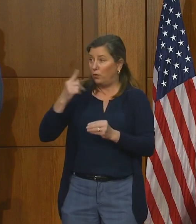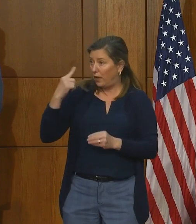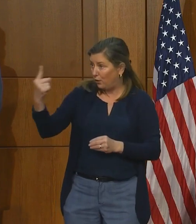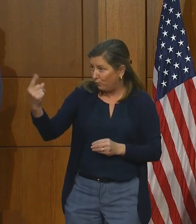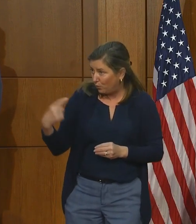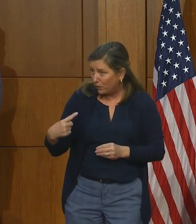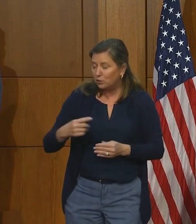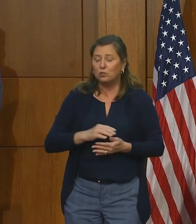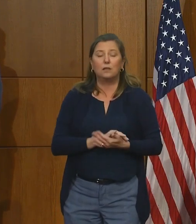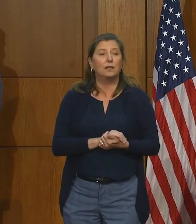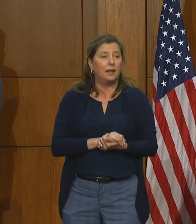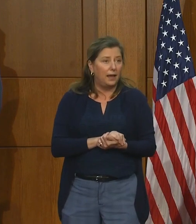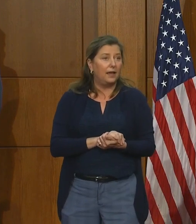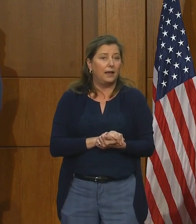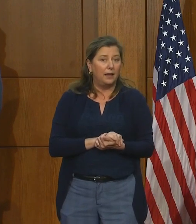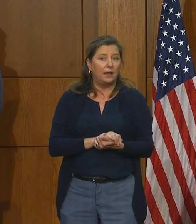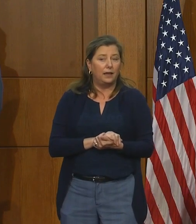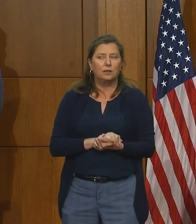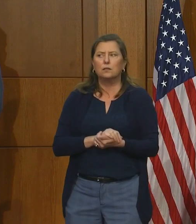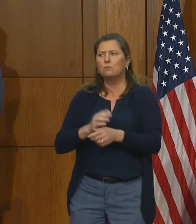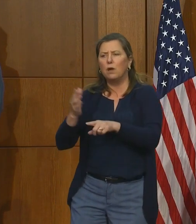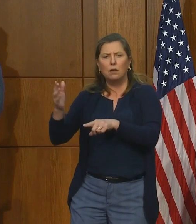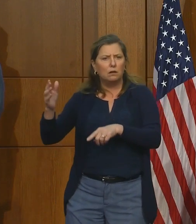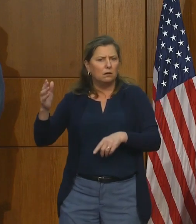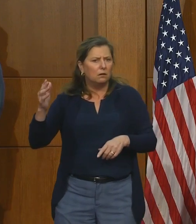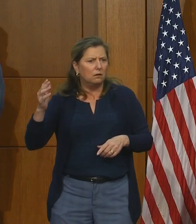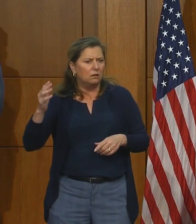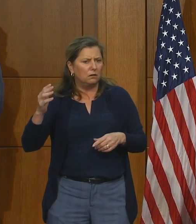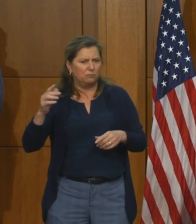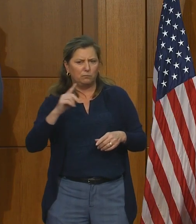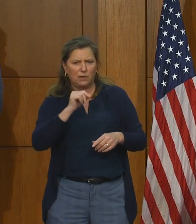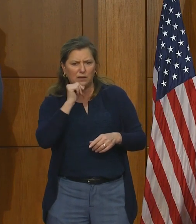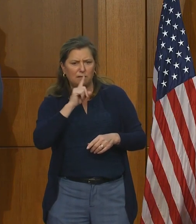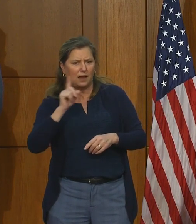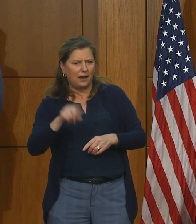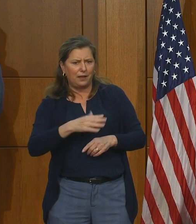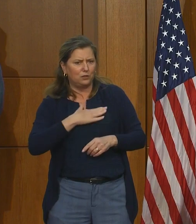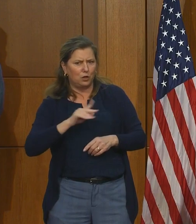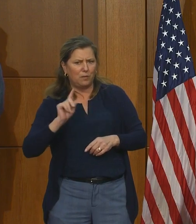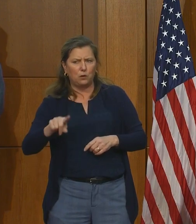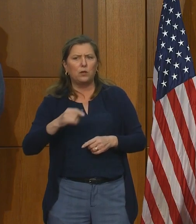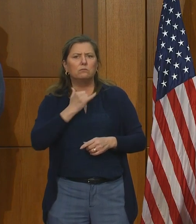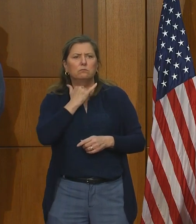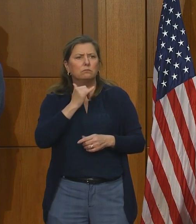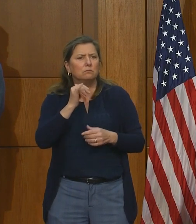THE DATA NUMBER OF THANK YOU